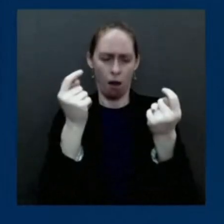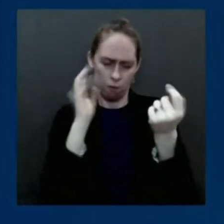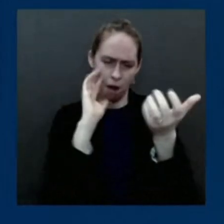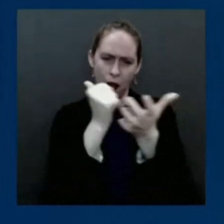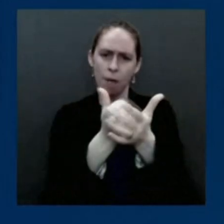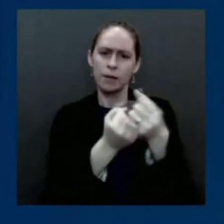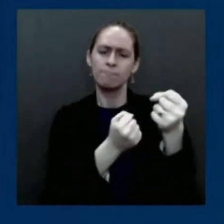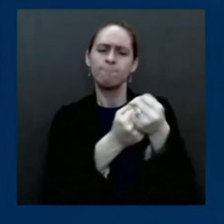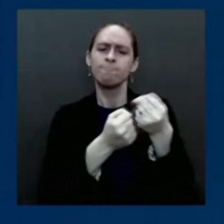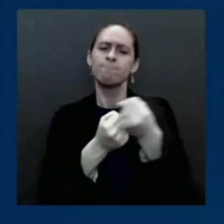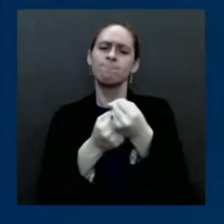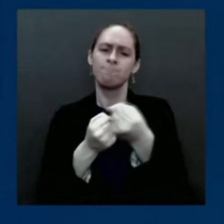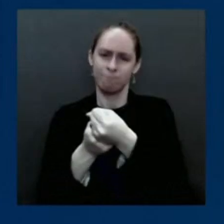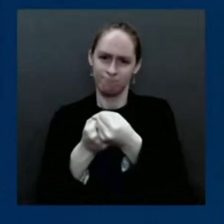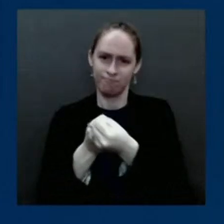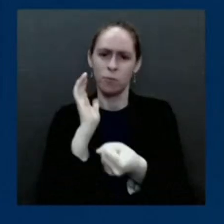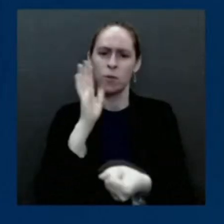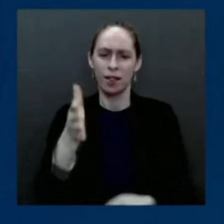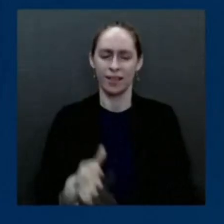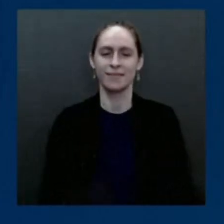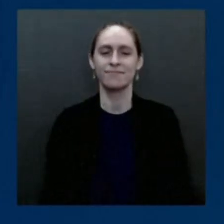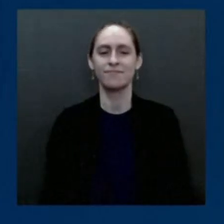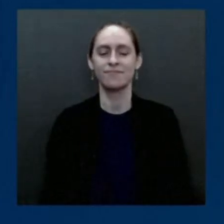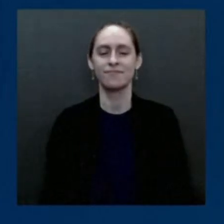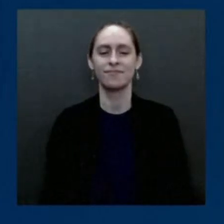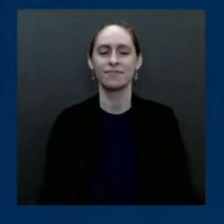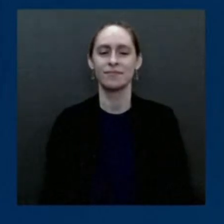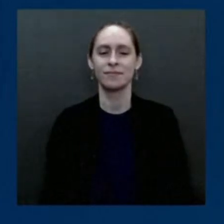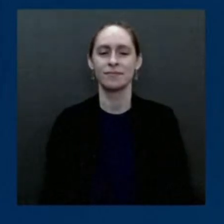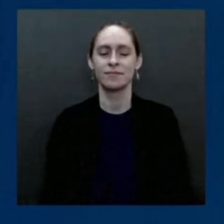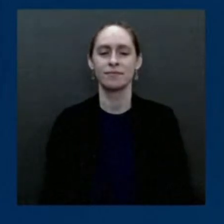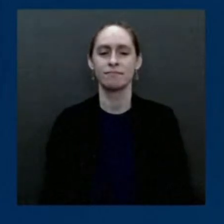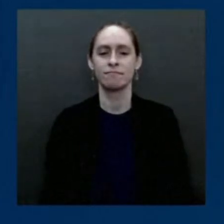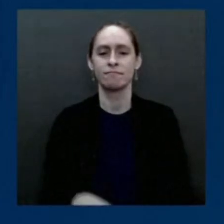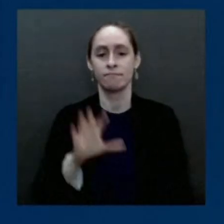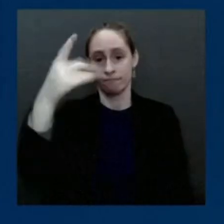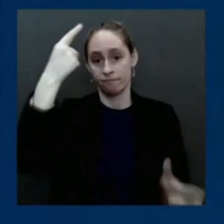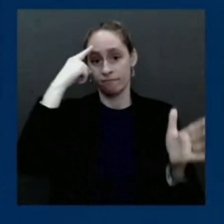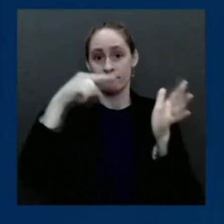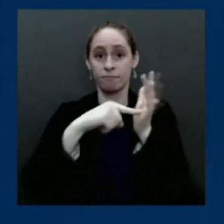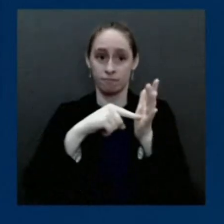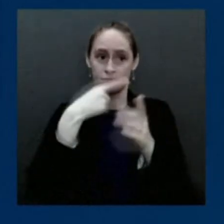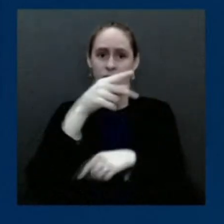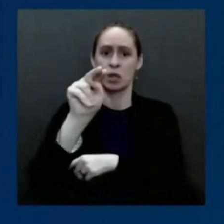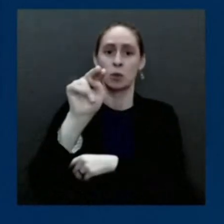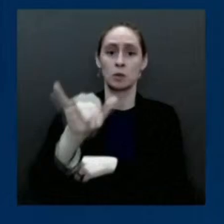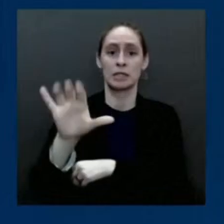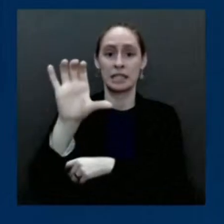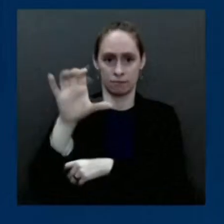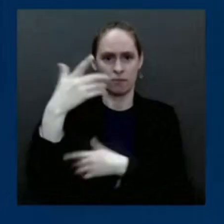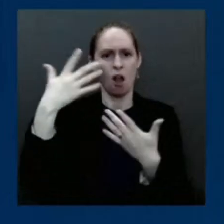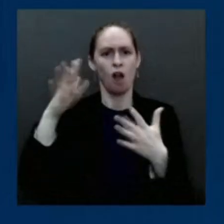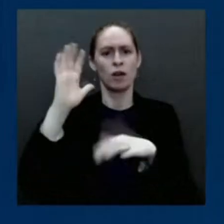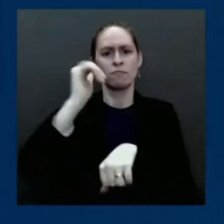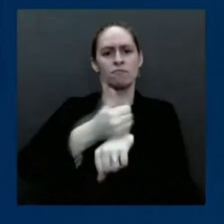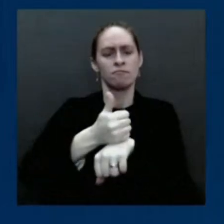MORE SUPPLIES THAT ALREADY